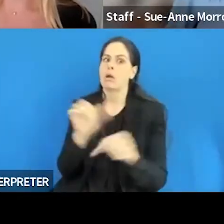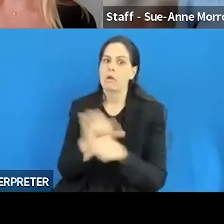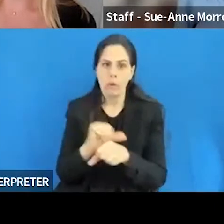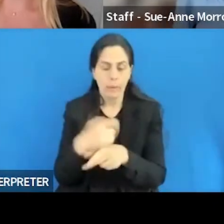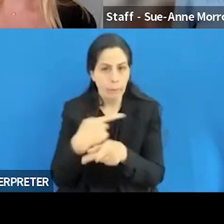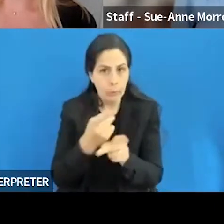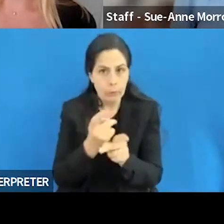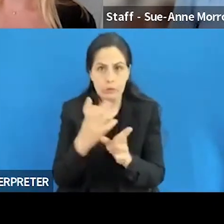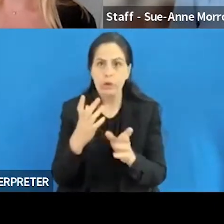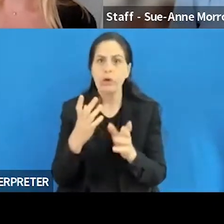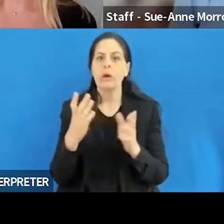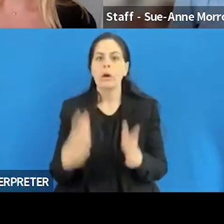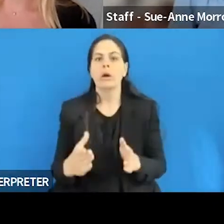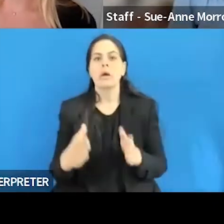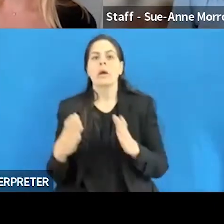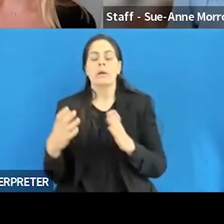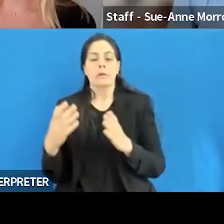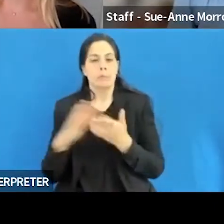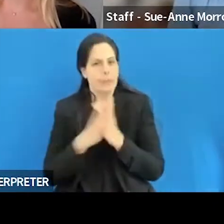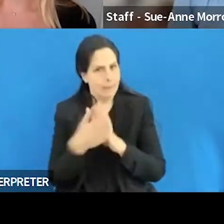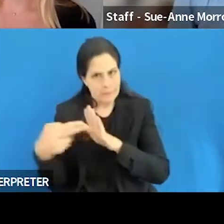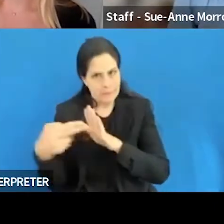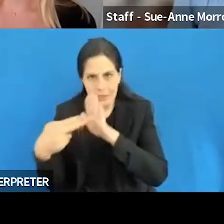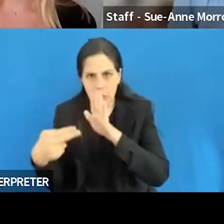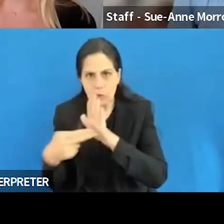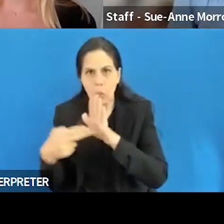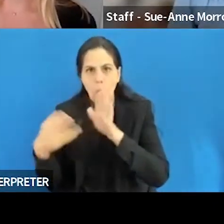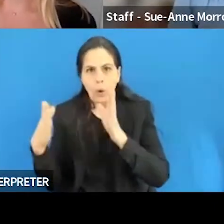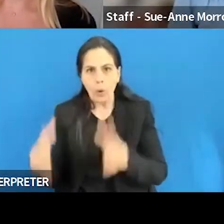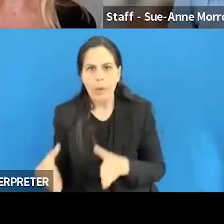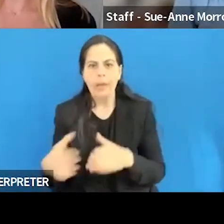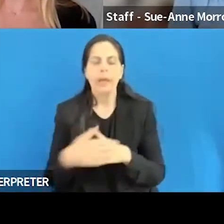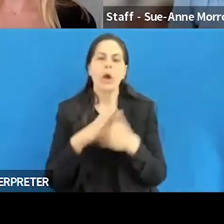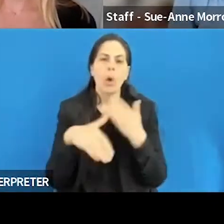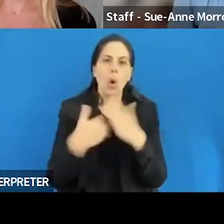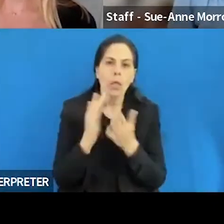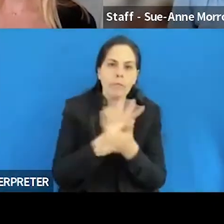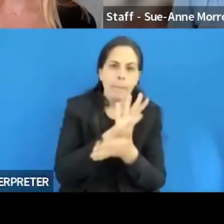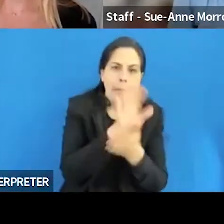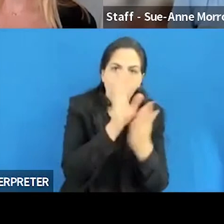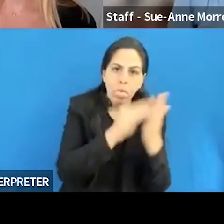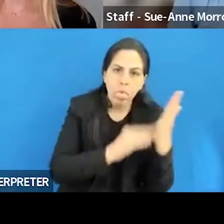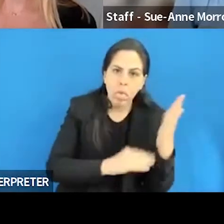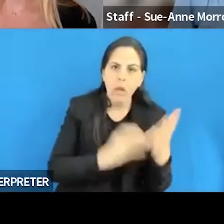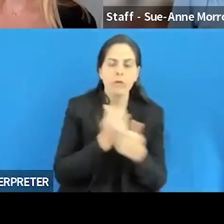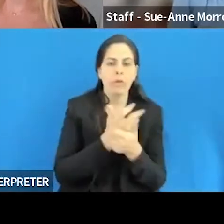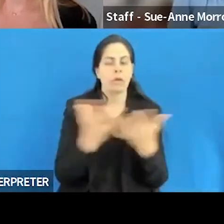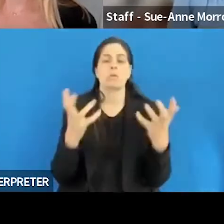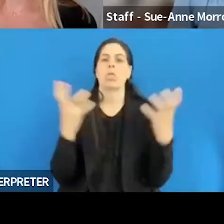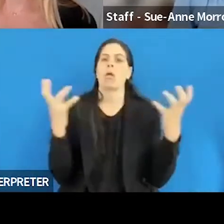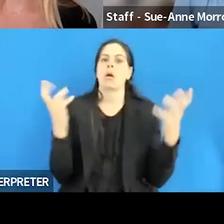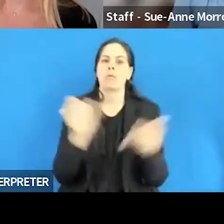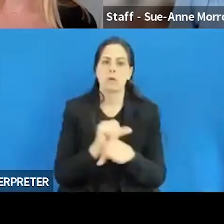So that was my, I wanna echo what Sue-Anne said that I know somebody's listening to like, they're like,